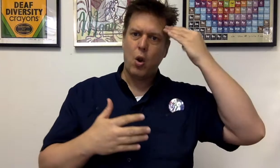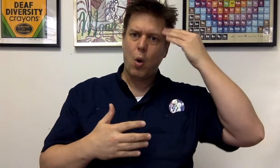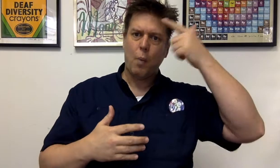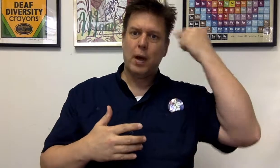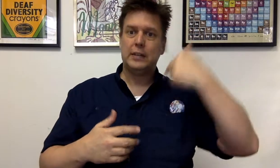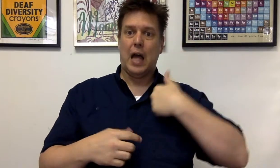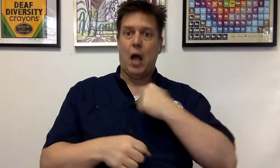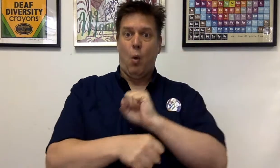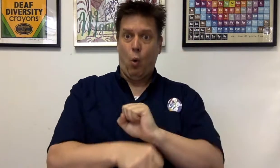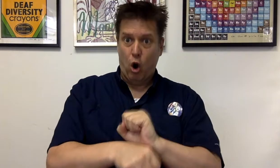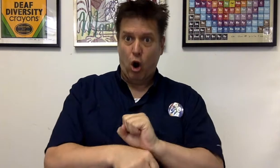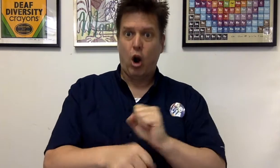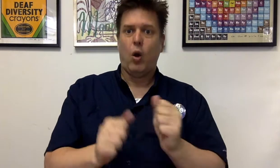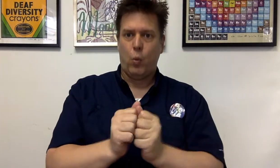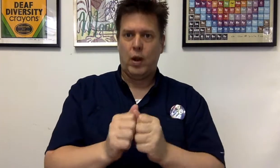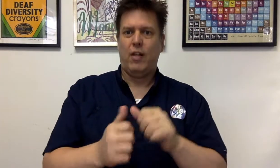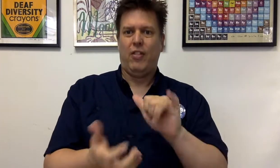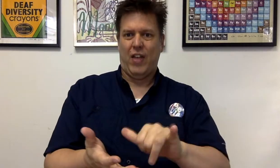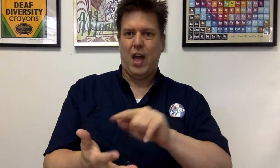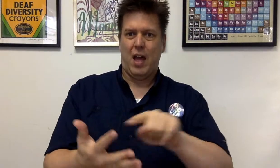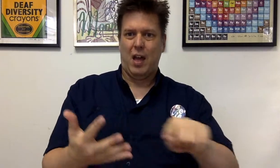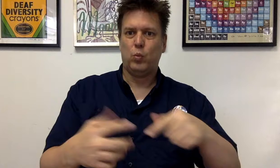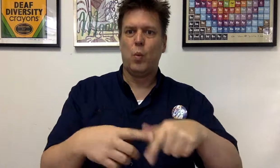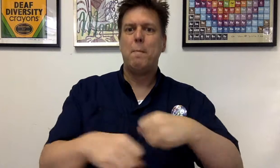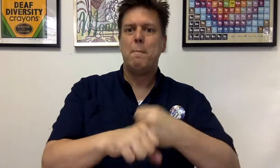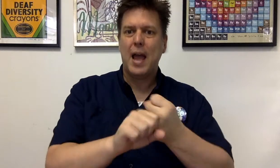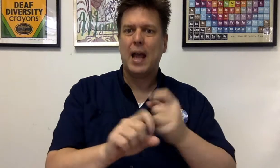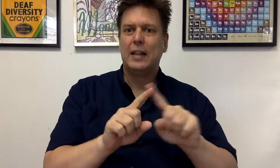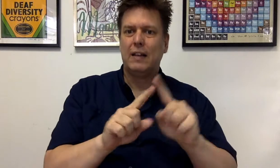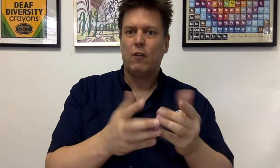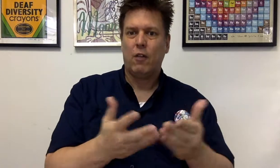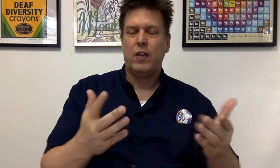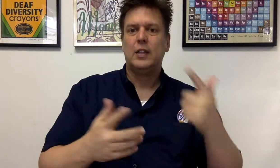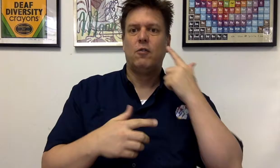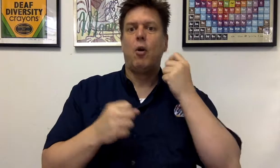graphic design and they didn't know what I knew. But they hadn't worked with these